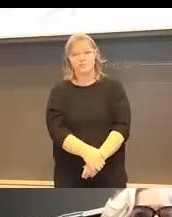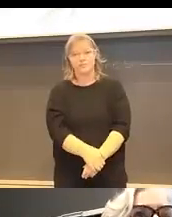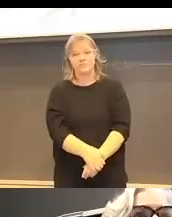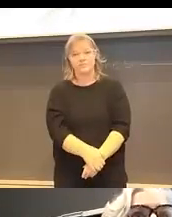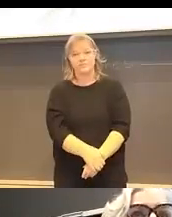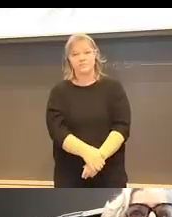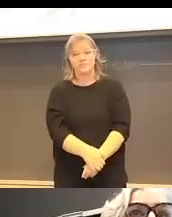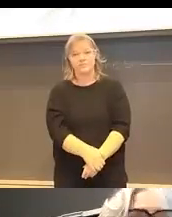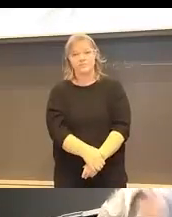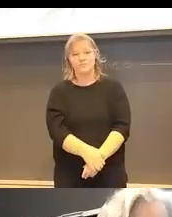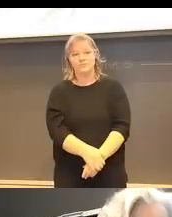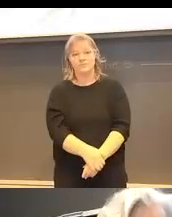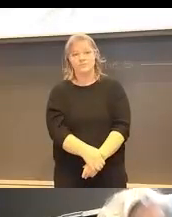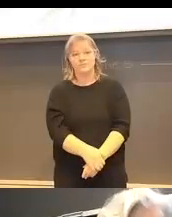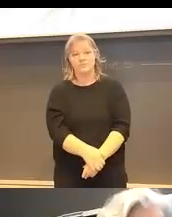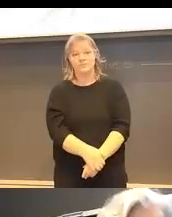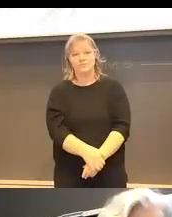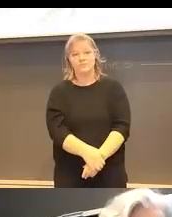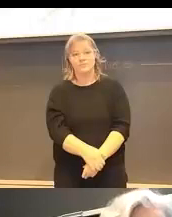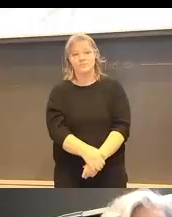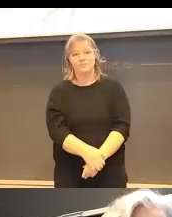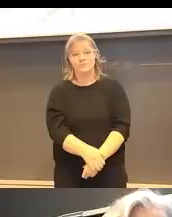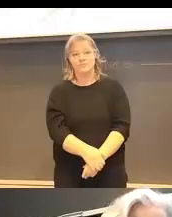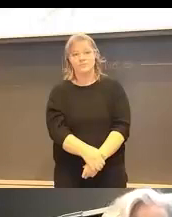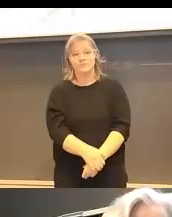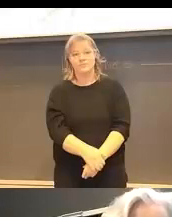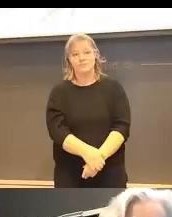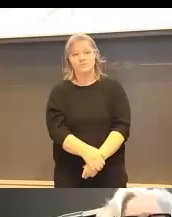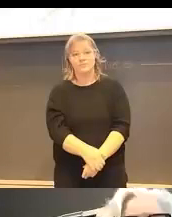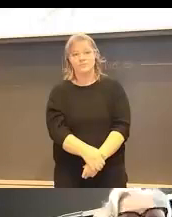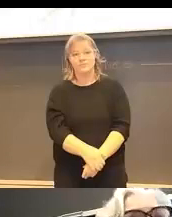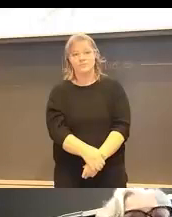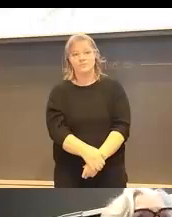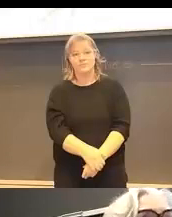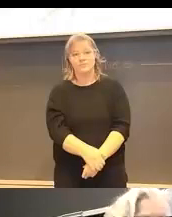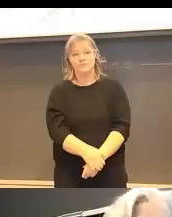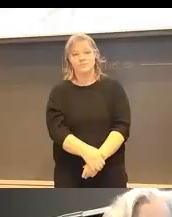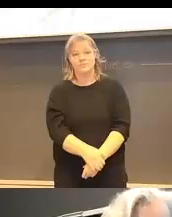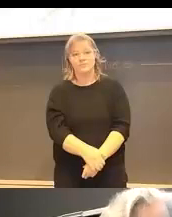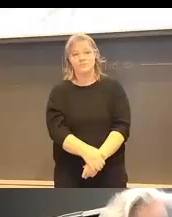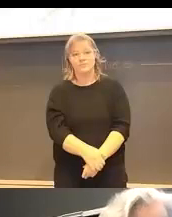the physician communication coaching program all this work demonstrates the power of relationships